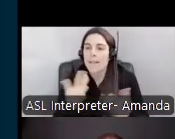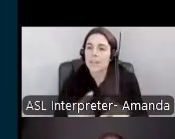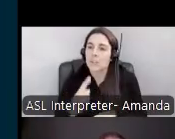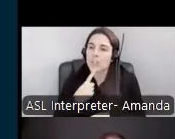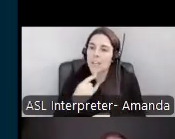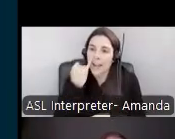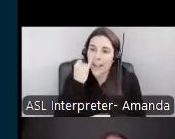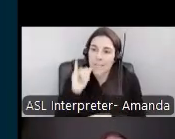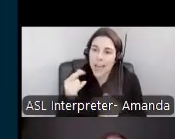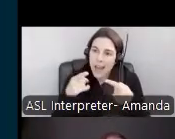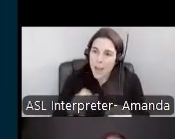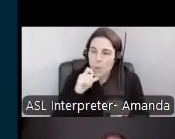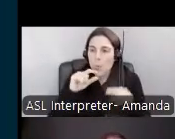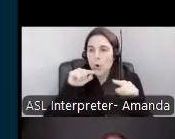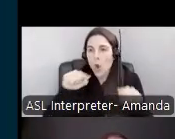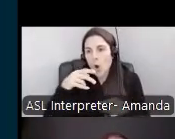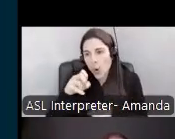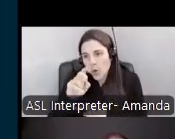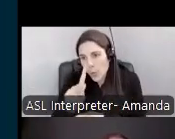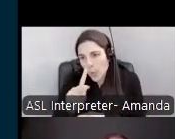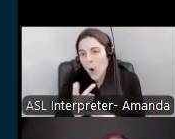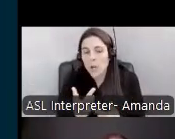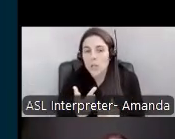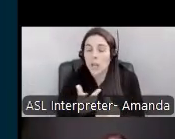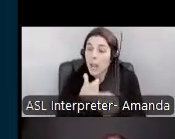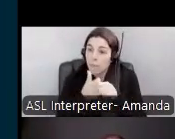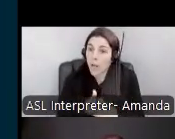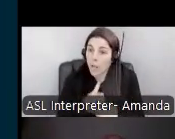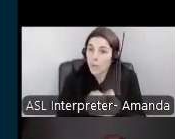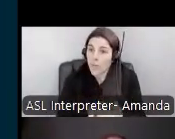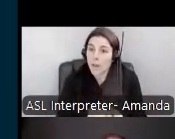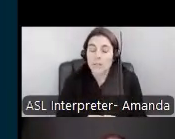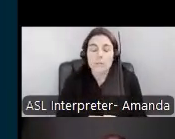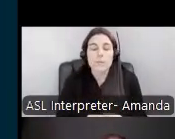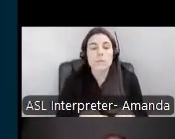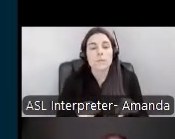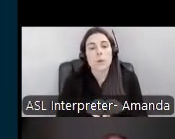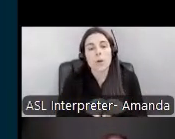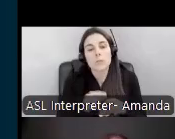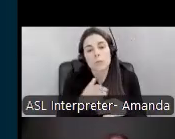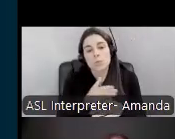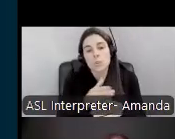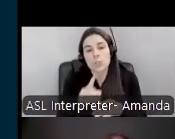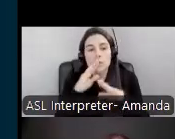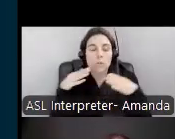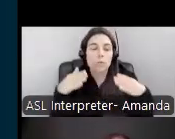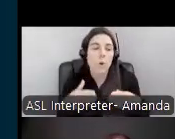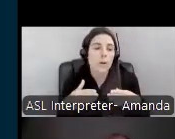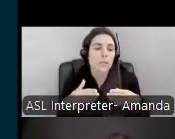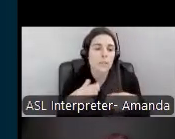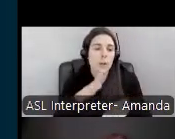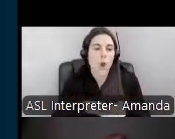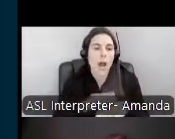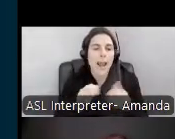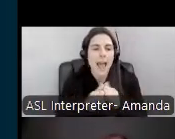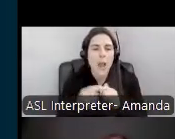weren't going to the park. And following through. She also shared that she's focusing on how he interacts with his sister,